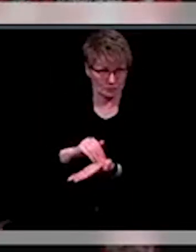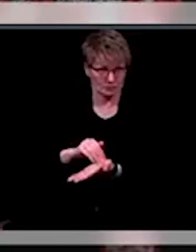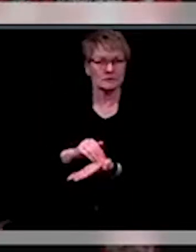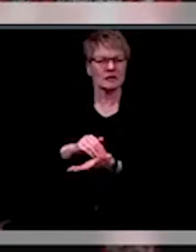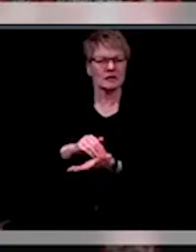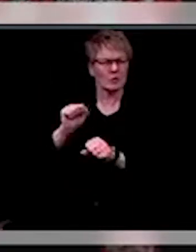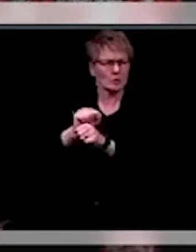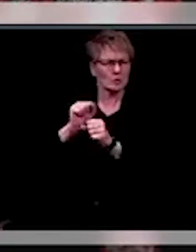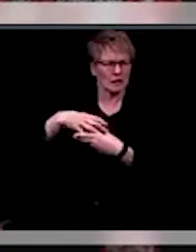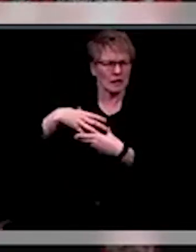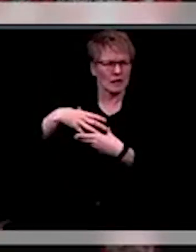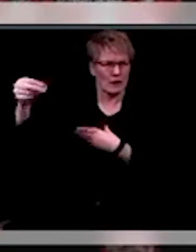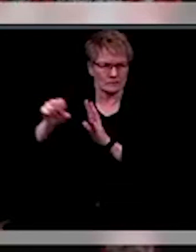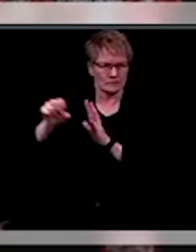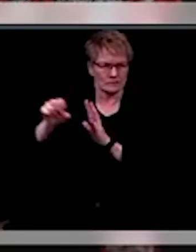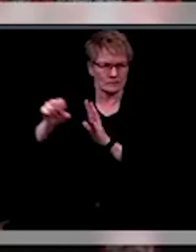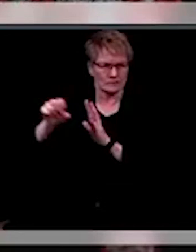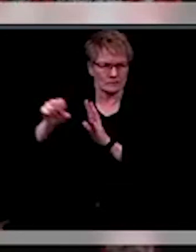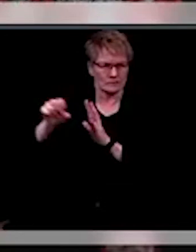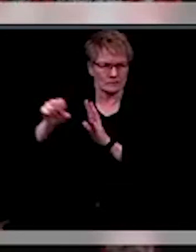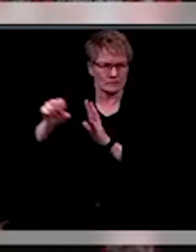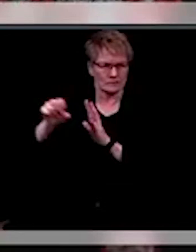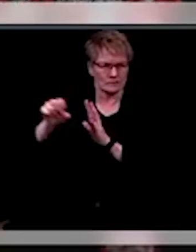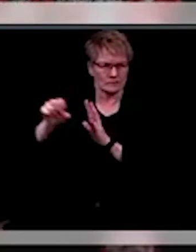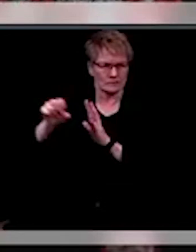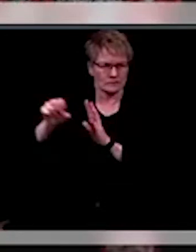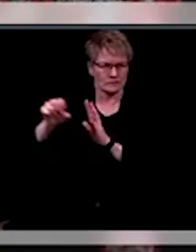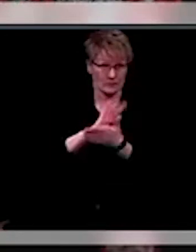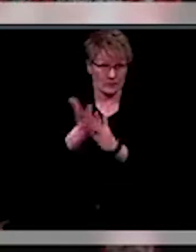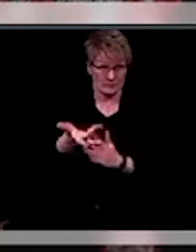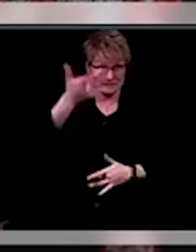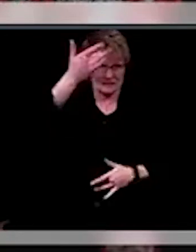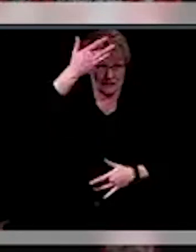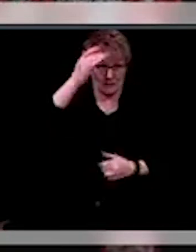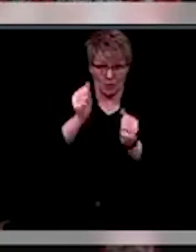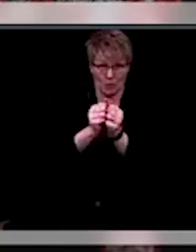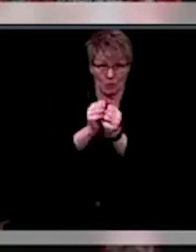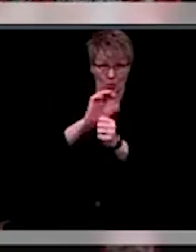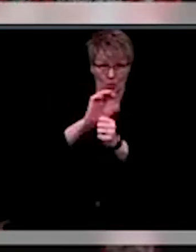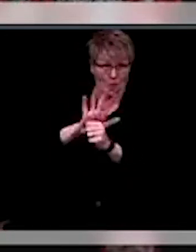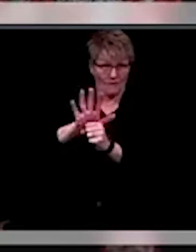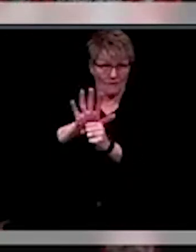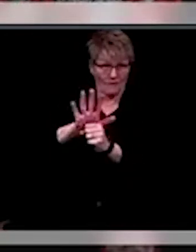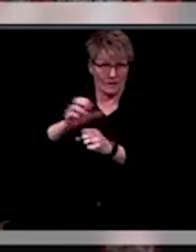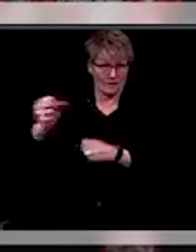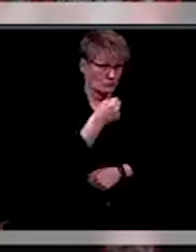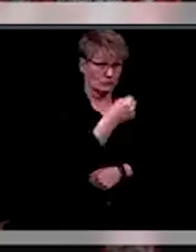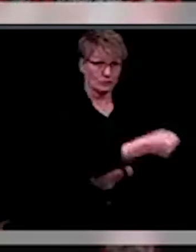that bed for a long time. Does it not? It has the ability to, yes, sometimes.